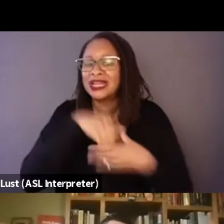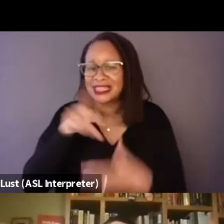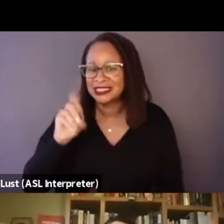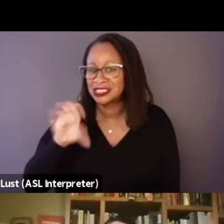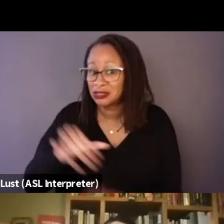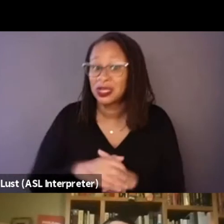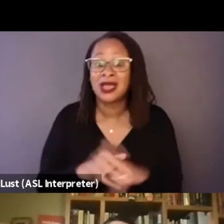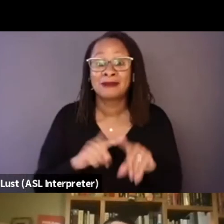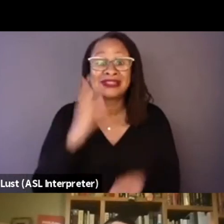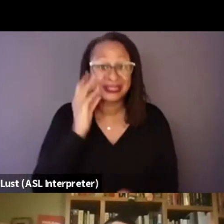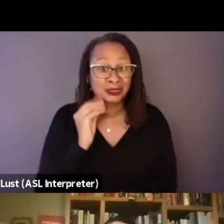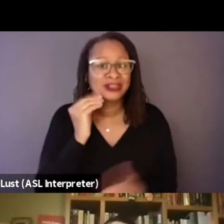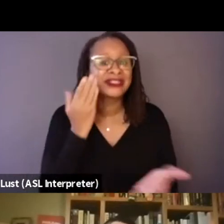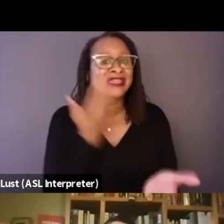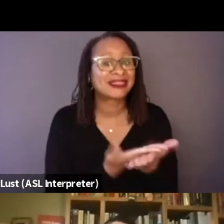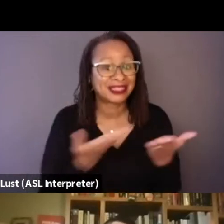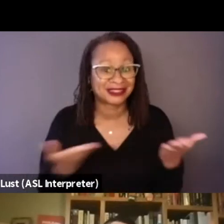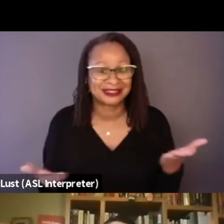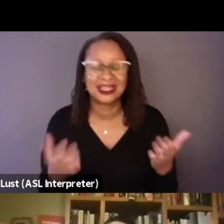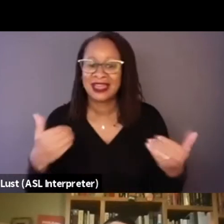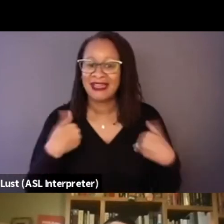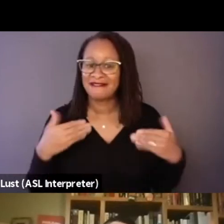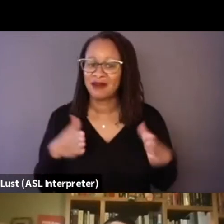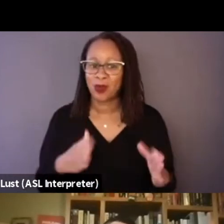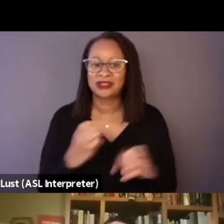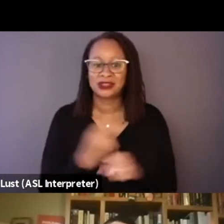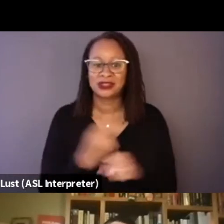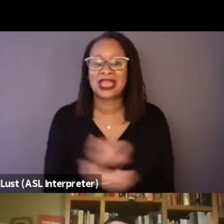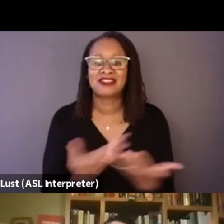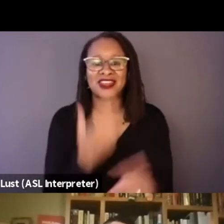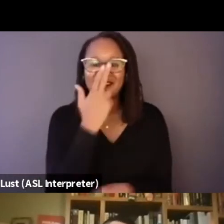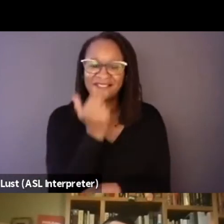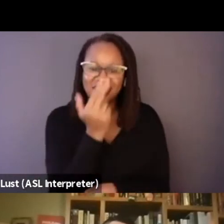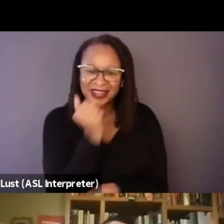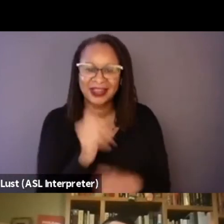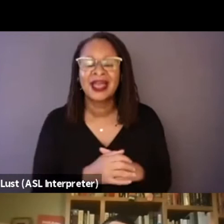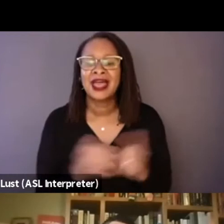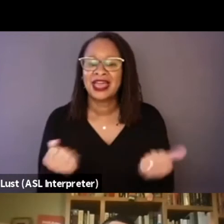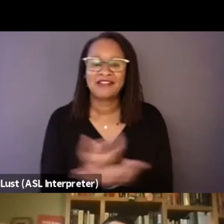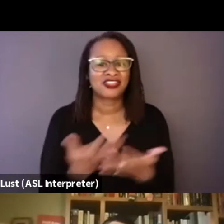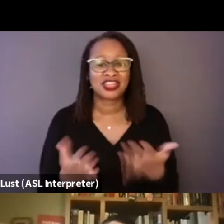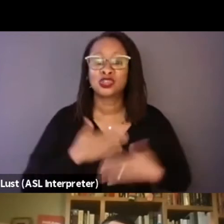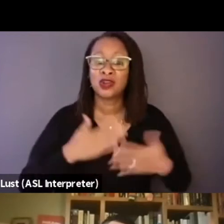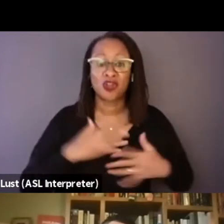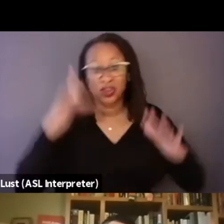and they just have this way to make everything funny and everything joyful and hopeful and colorful.